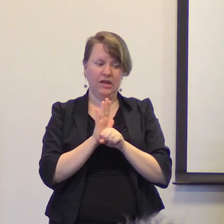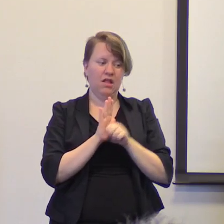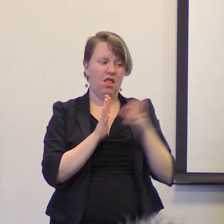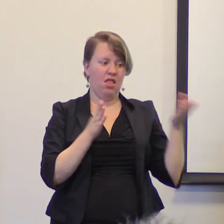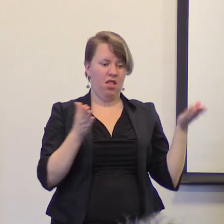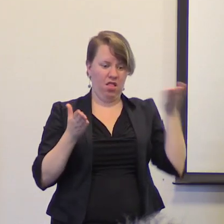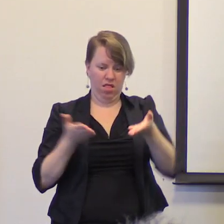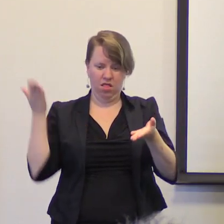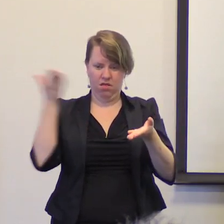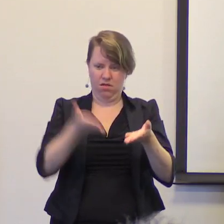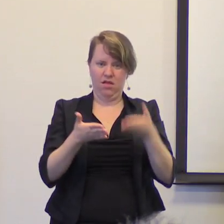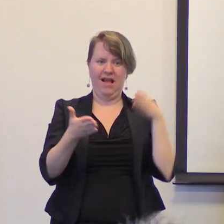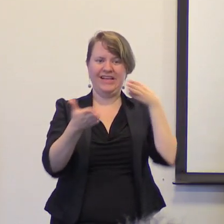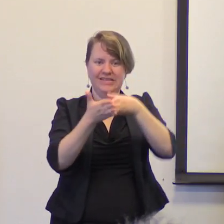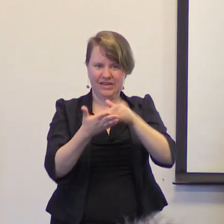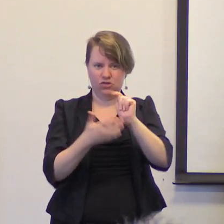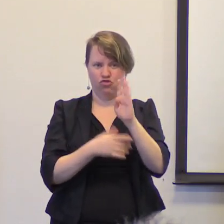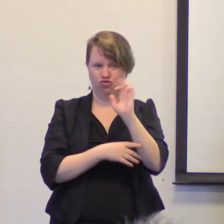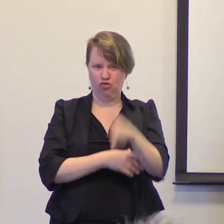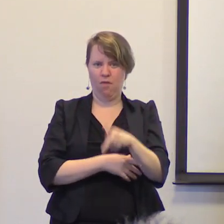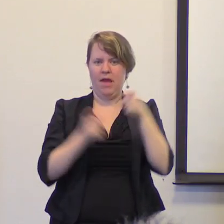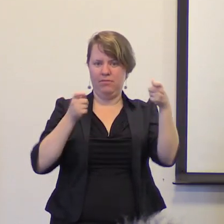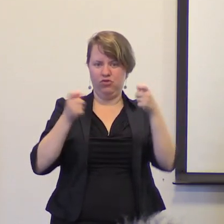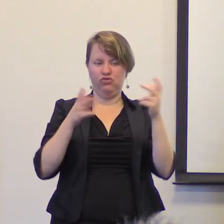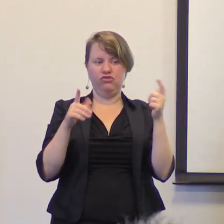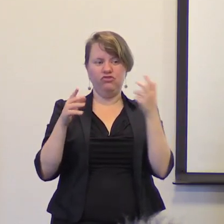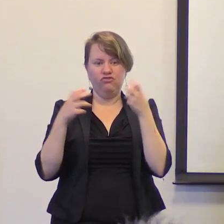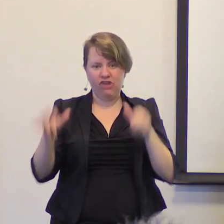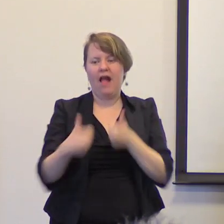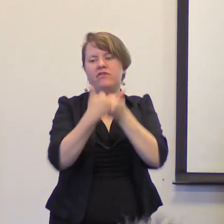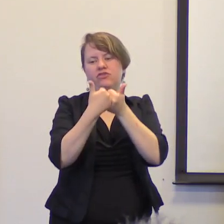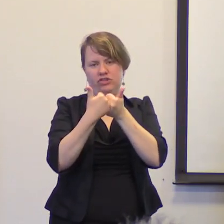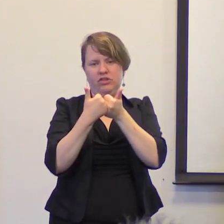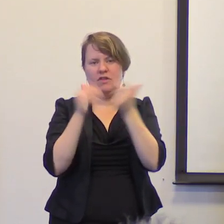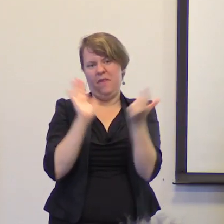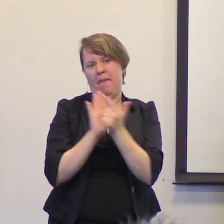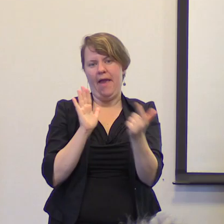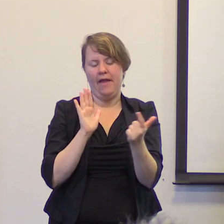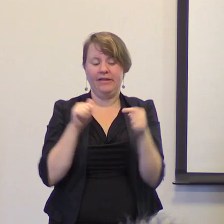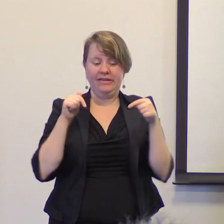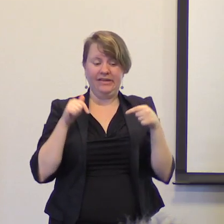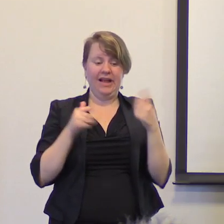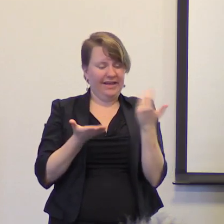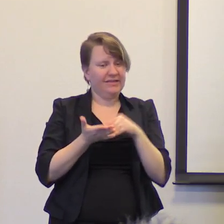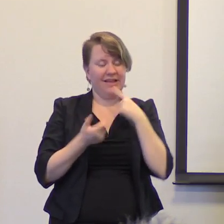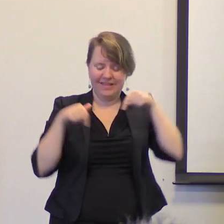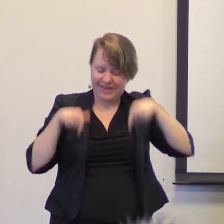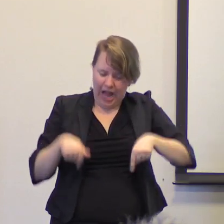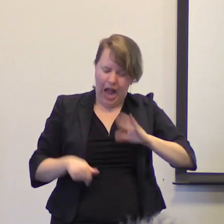the Trump administration challenging the travel ban. And again, the idea was here, "This is our history, Japanese-American history.